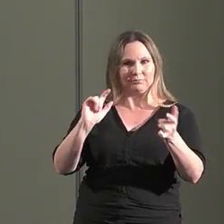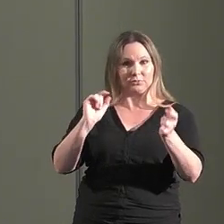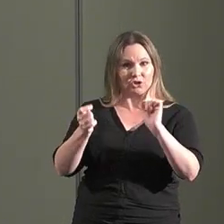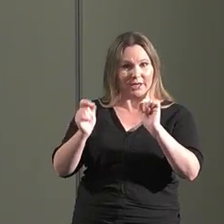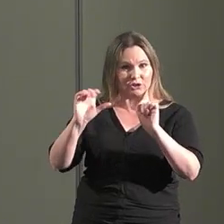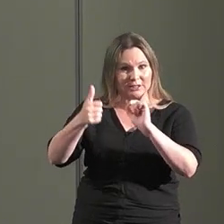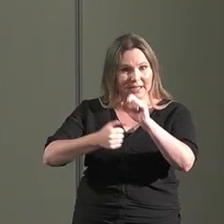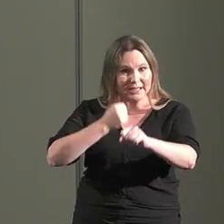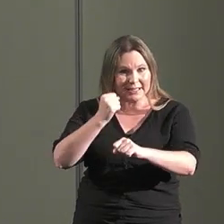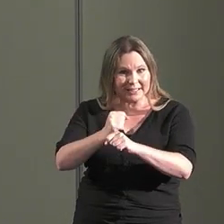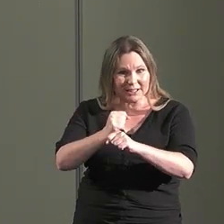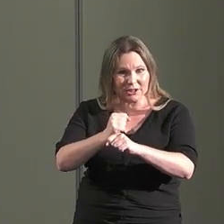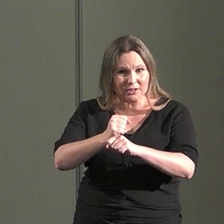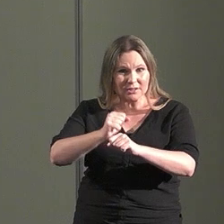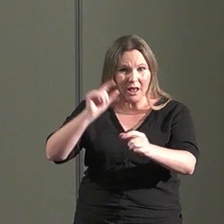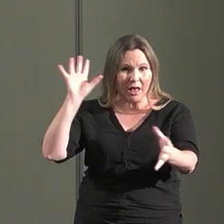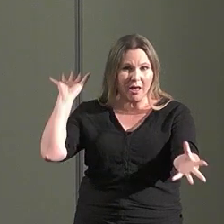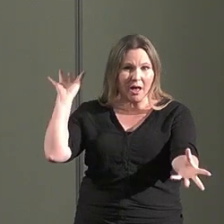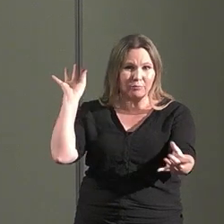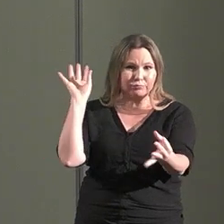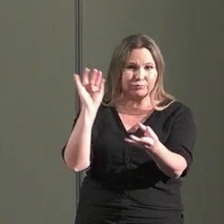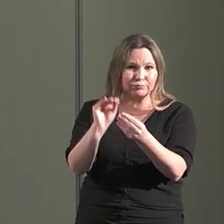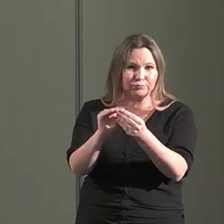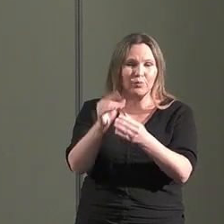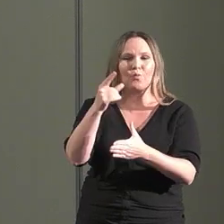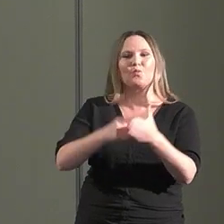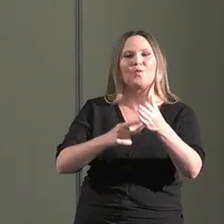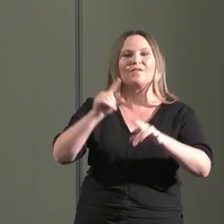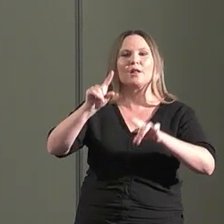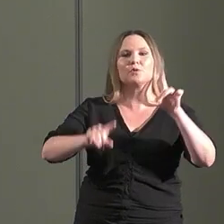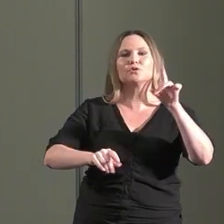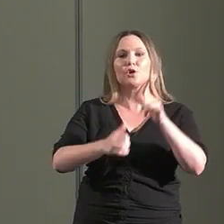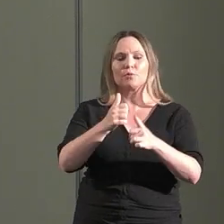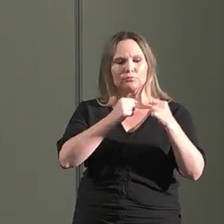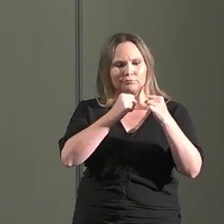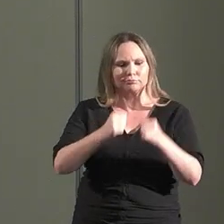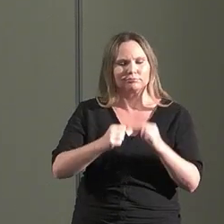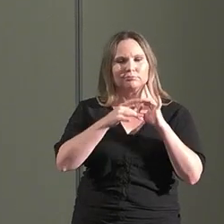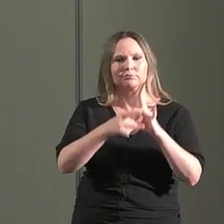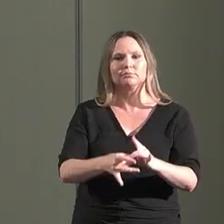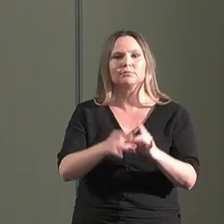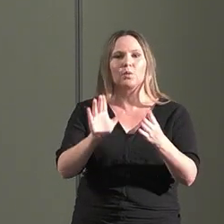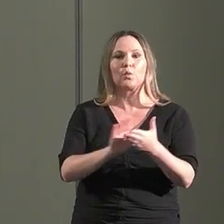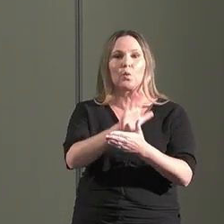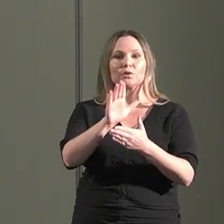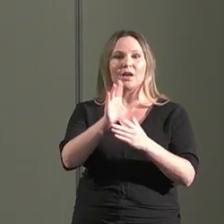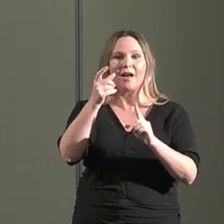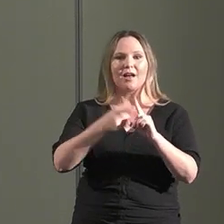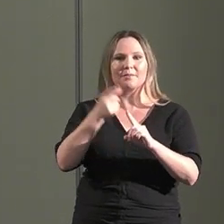And all of that, what variables are most strongly associated with institutions automated accessibility